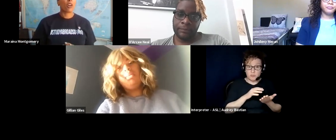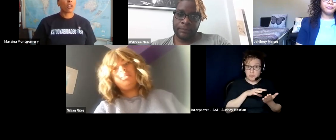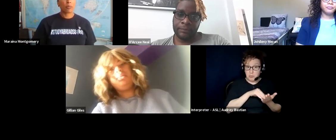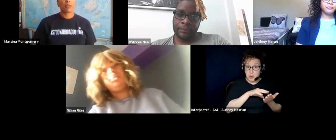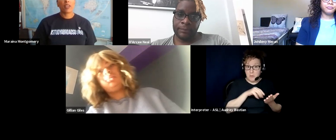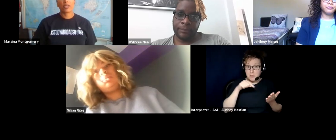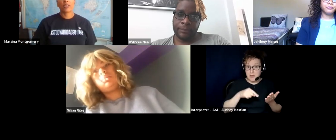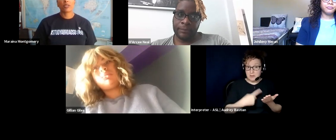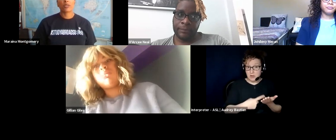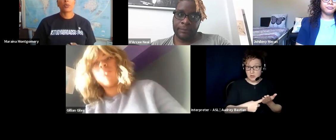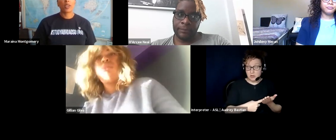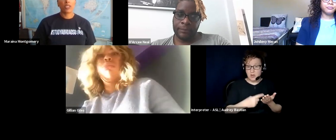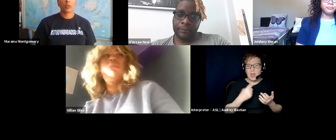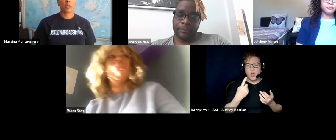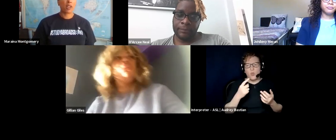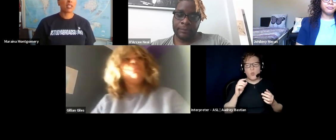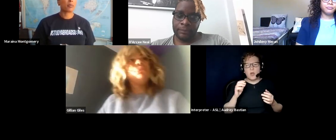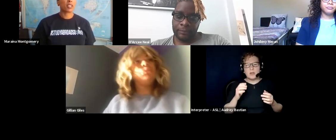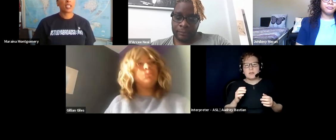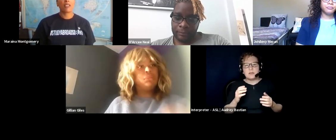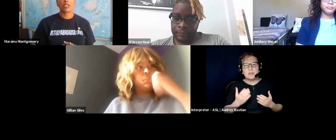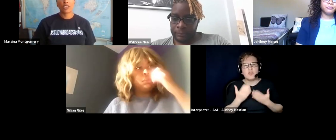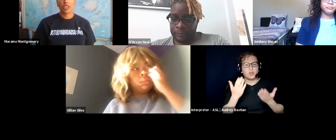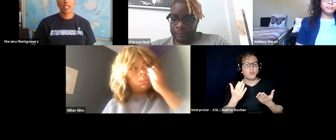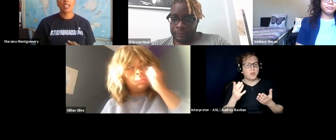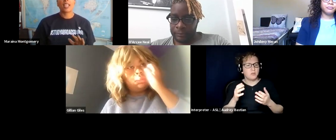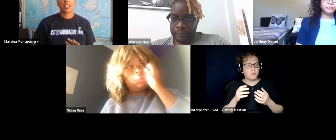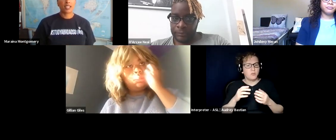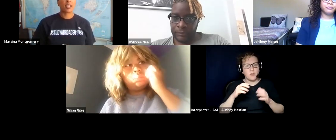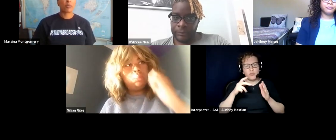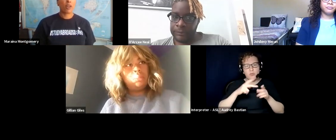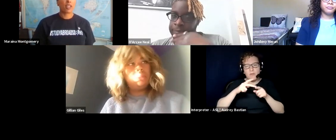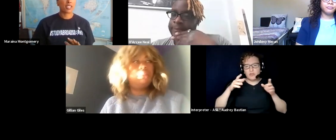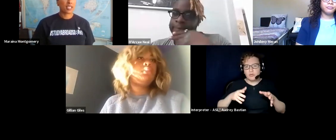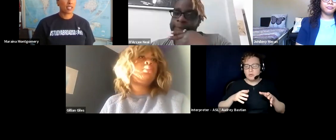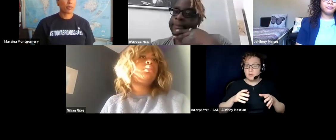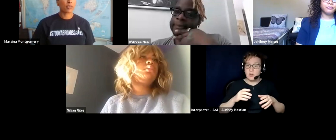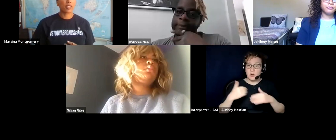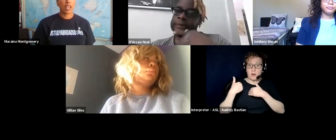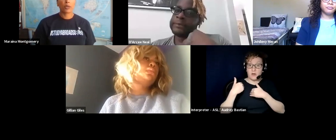for all of the professionals with the responsibility of ensuring the study abroad is accessible,